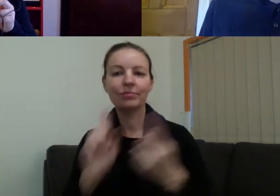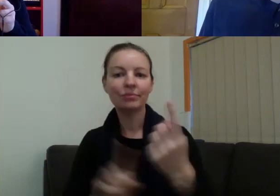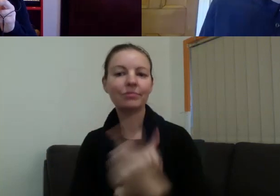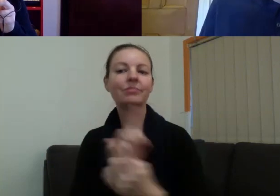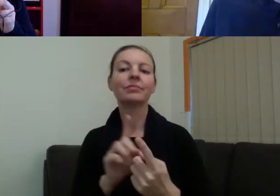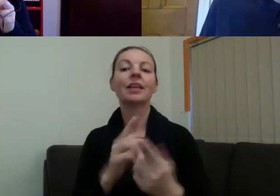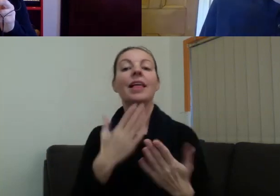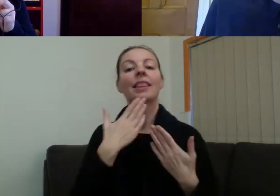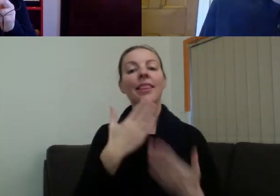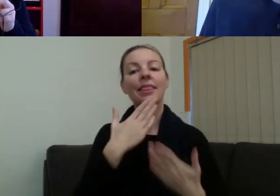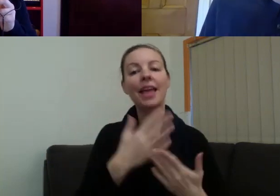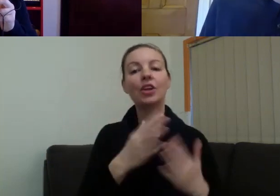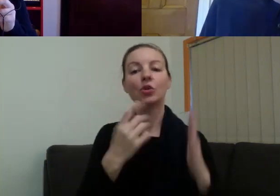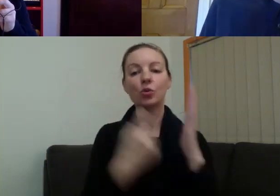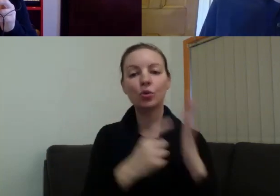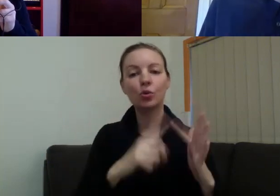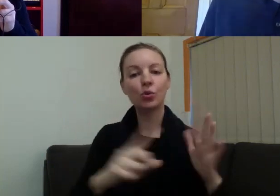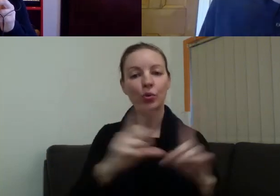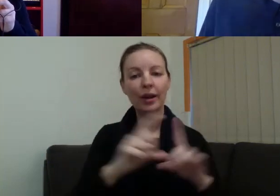done all our captioning.